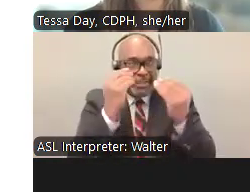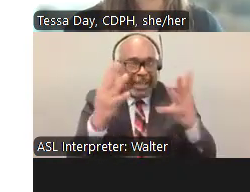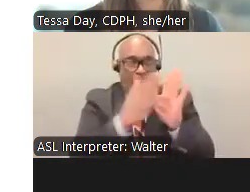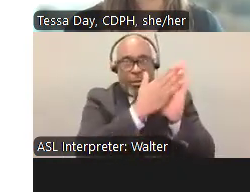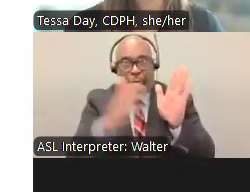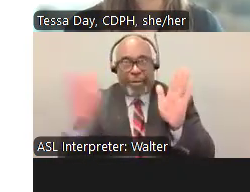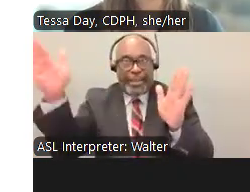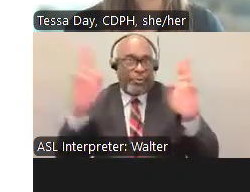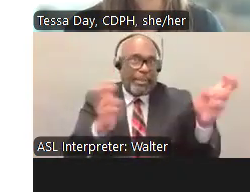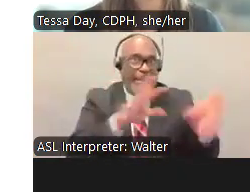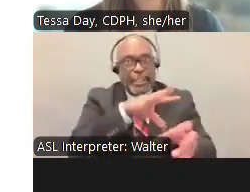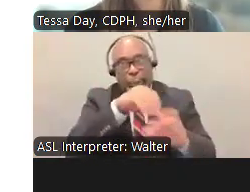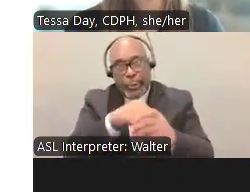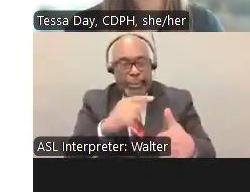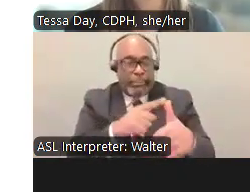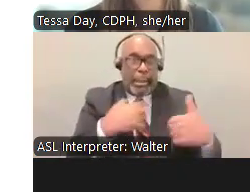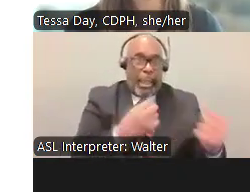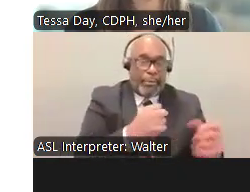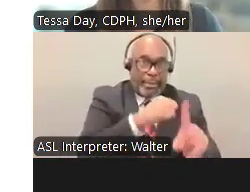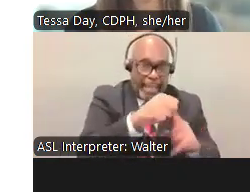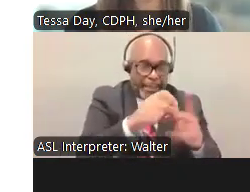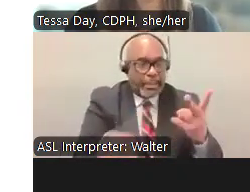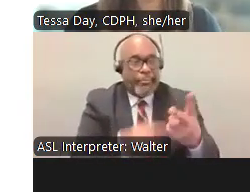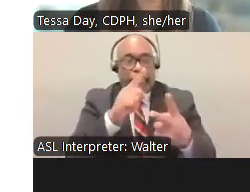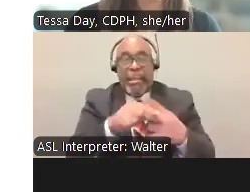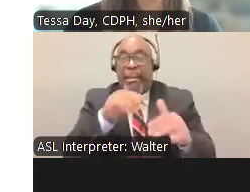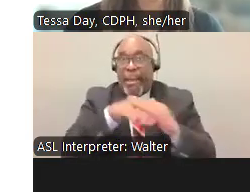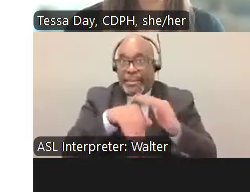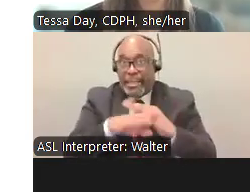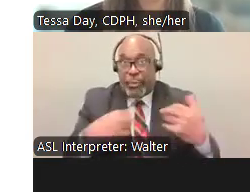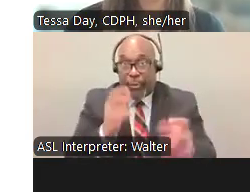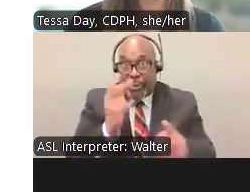13:19:29 including health status, 13:19:32 access to health care, diet and